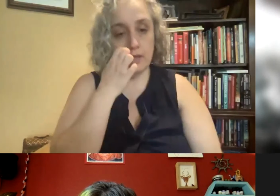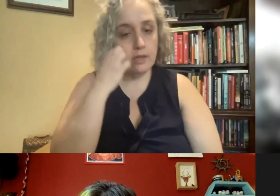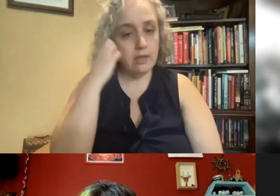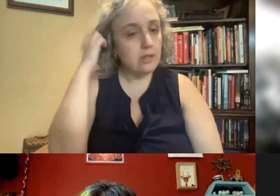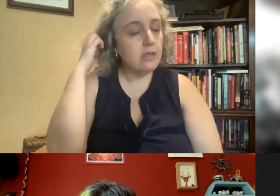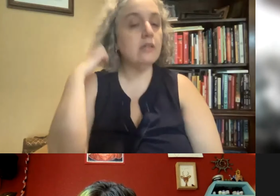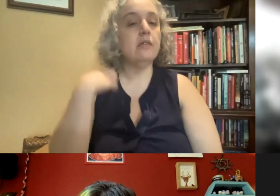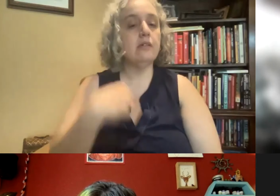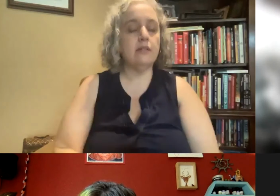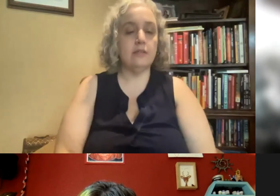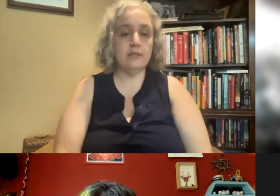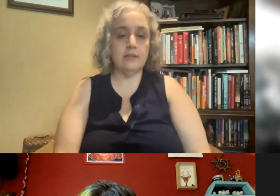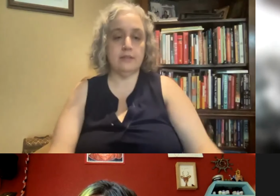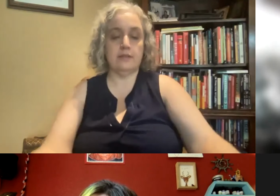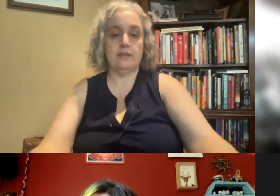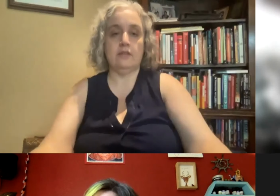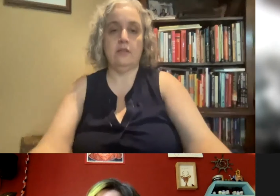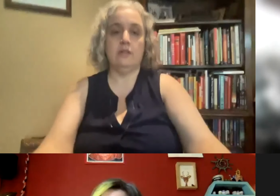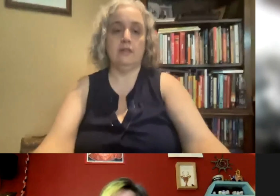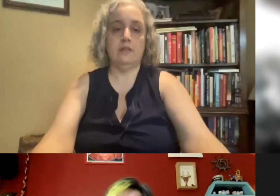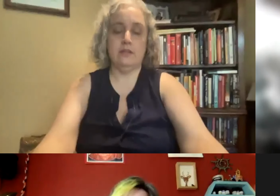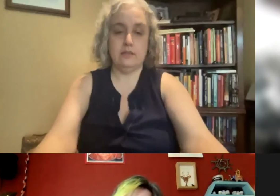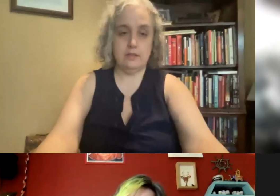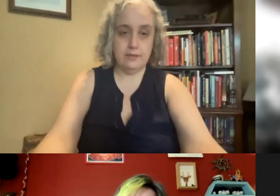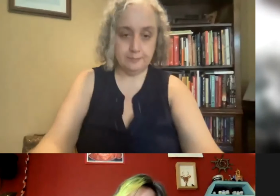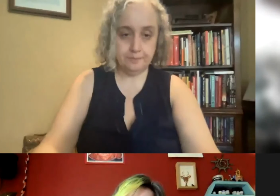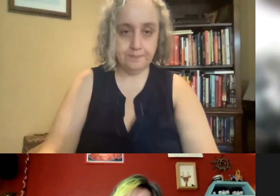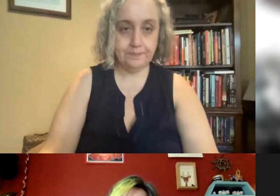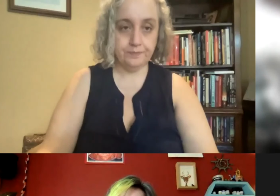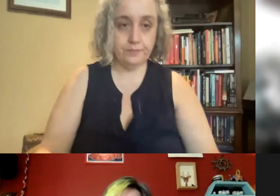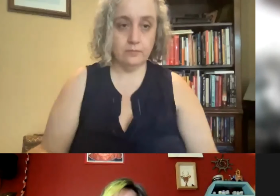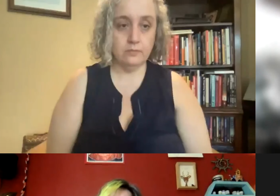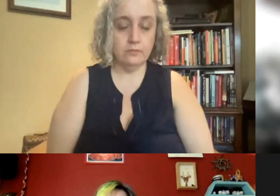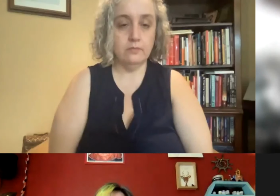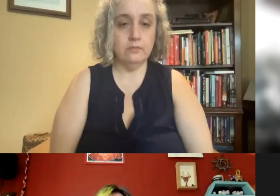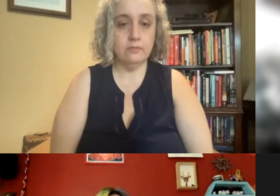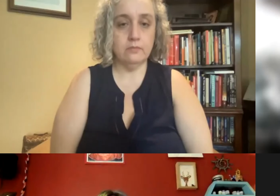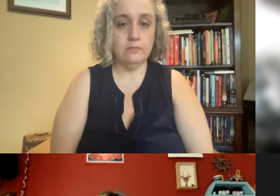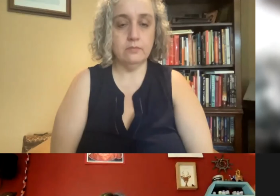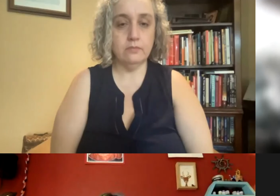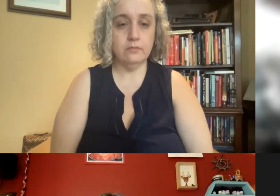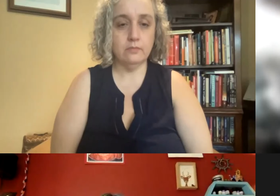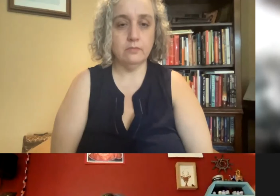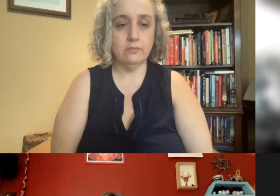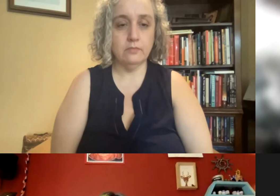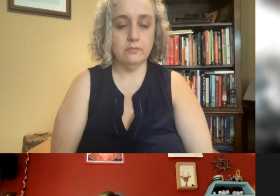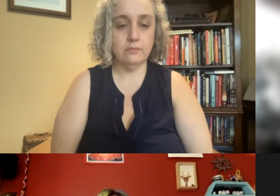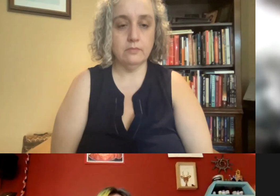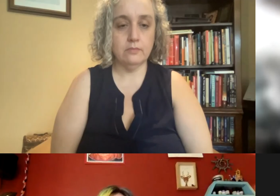Wendy Chisholm: Well, unfortunately,